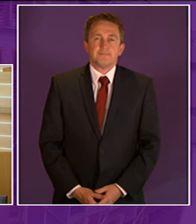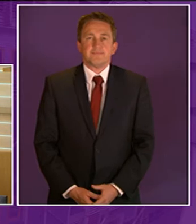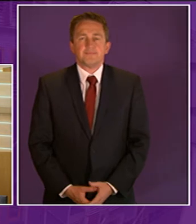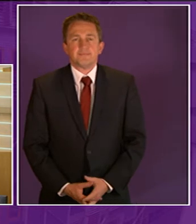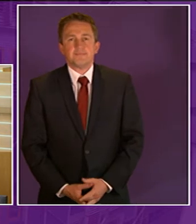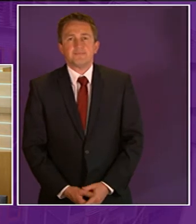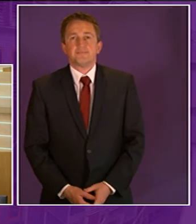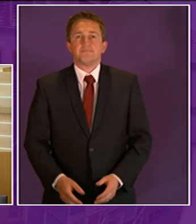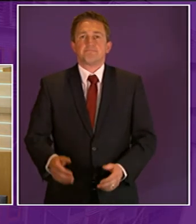The Presiding Officer (Ken Macintosh): Good afternoon.